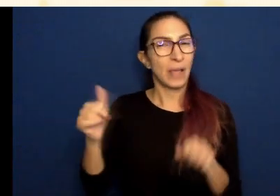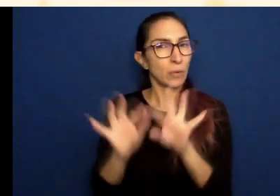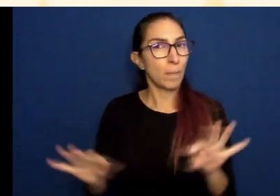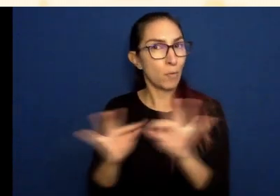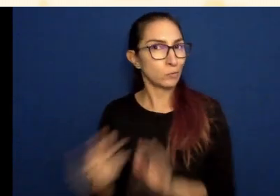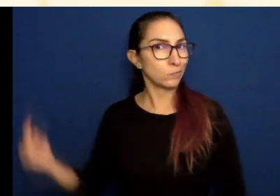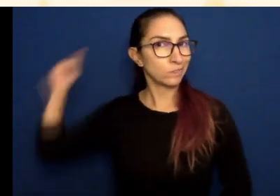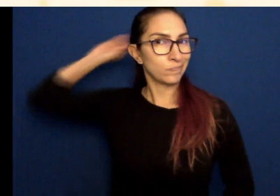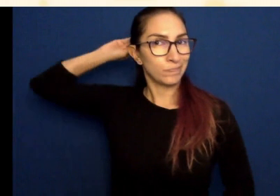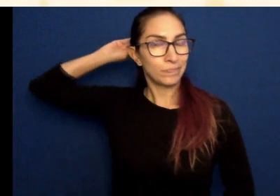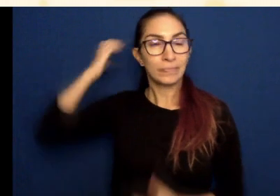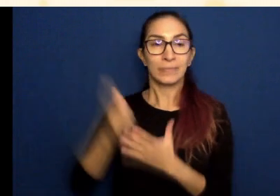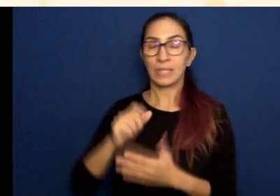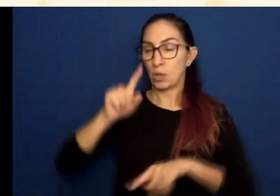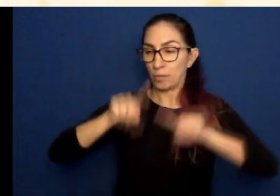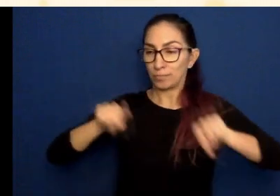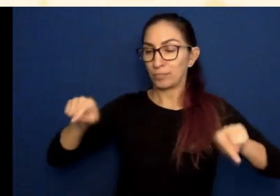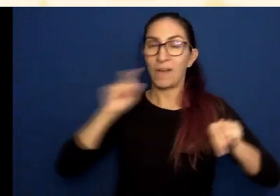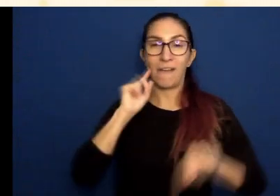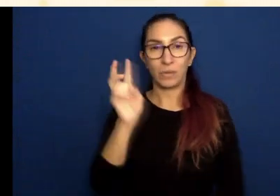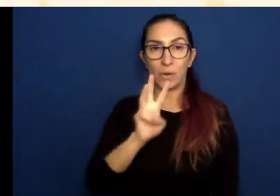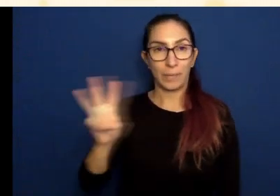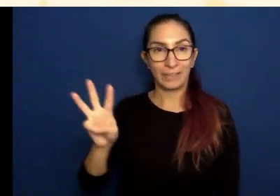so on mobile devices than they do on desktops.